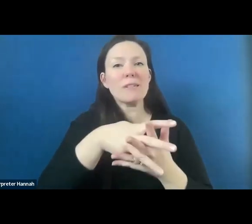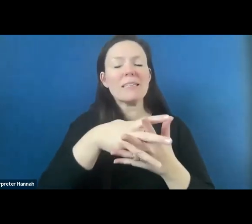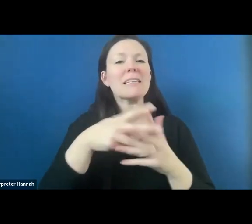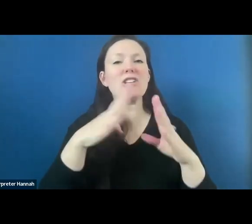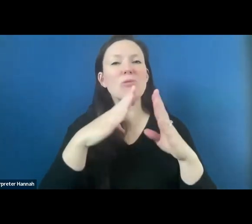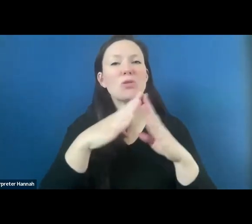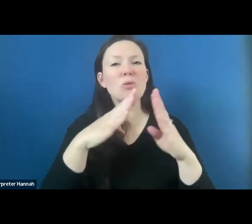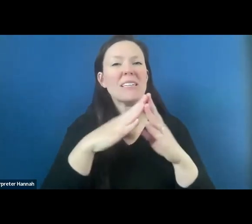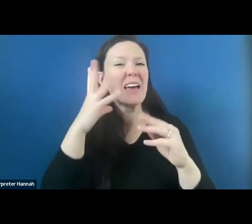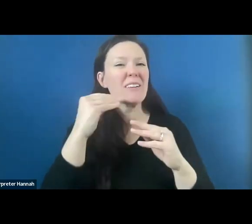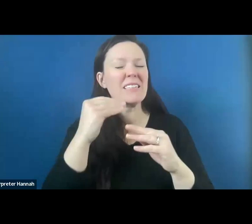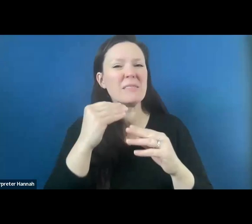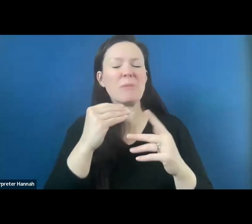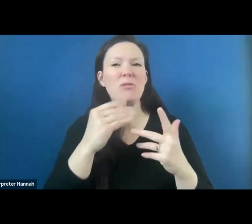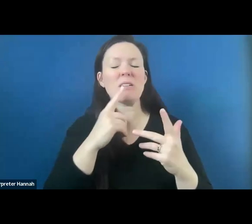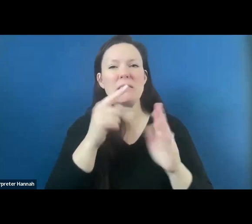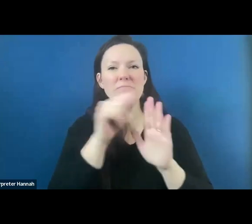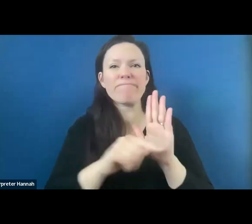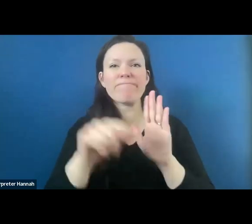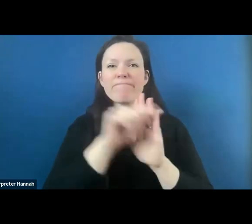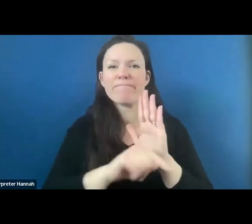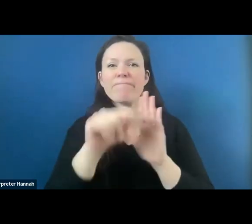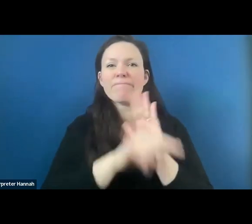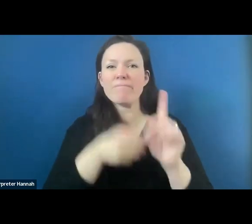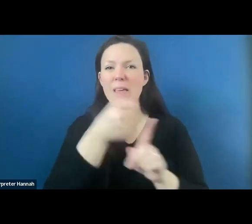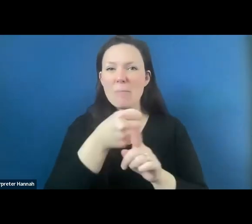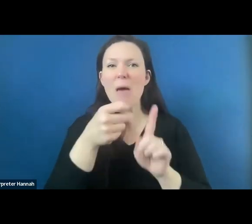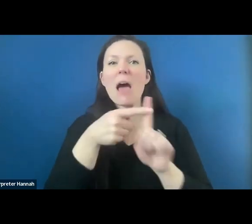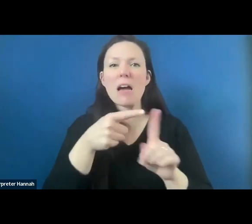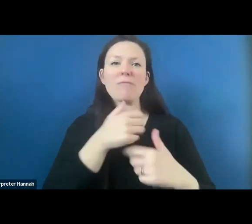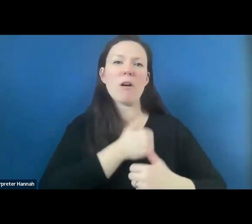by a military, colonial occupation, eroding cultural practices